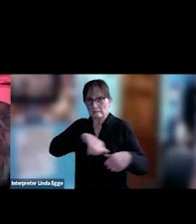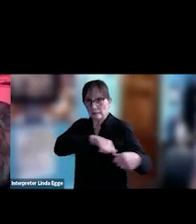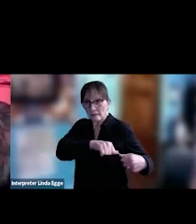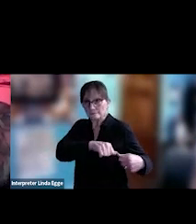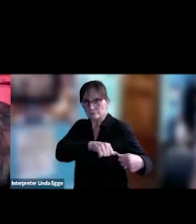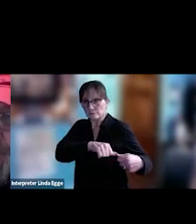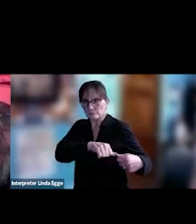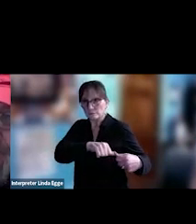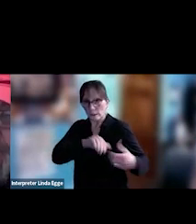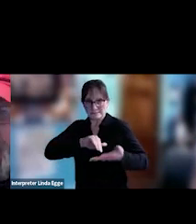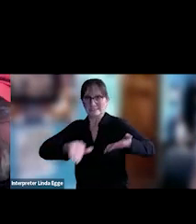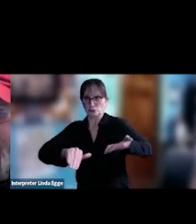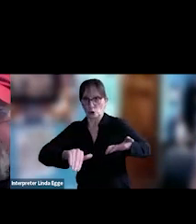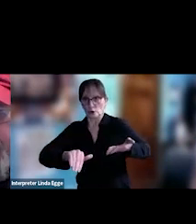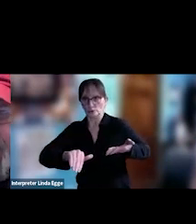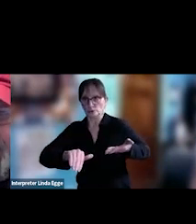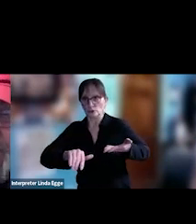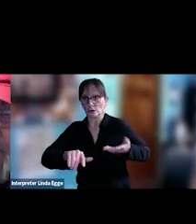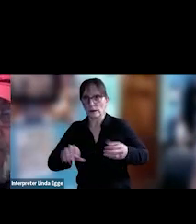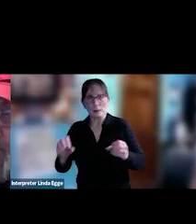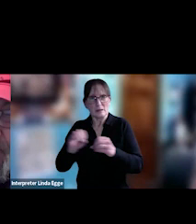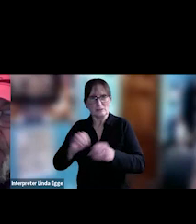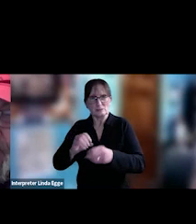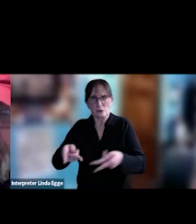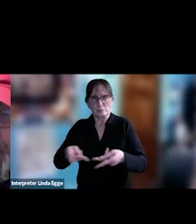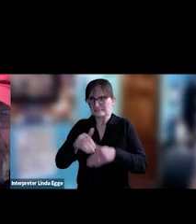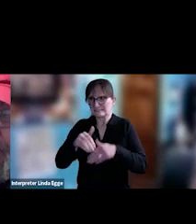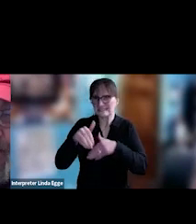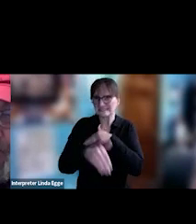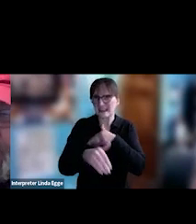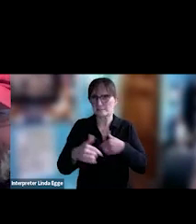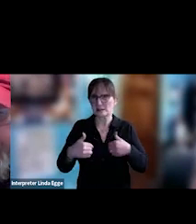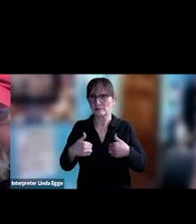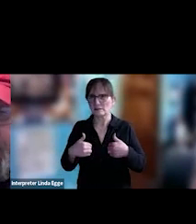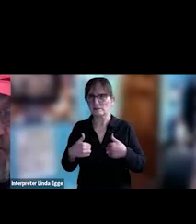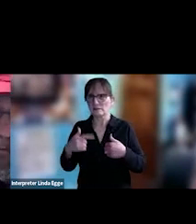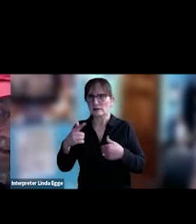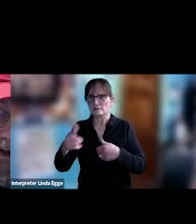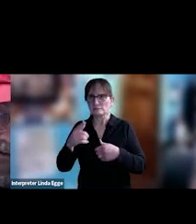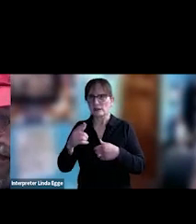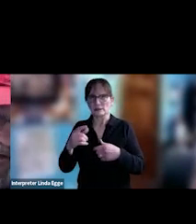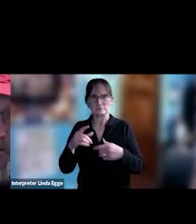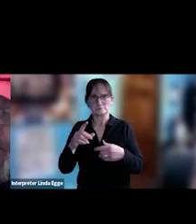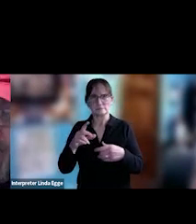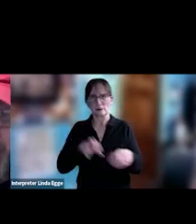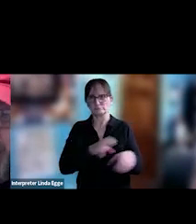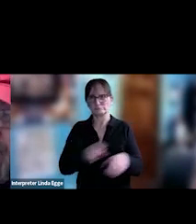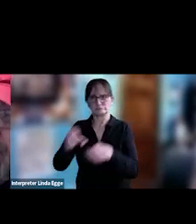you know, there weren't no places to send me, so they just kind of put me in a car and drove me downtown